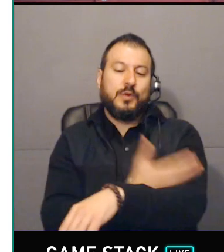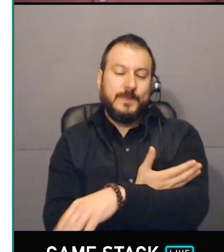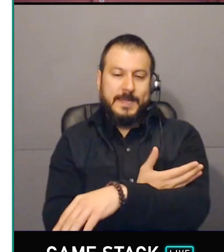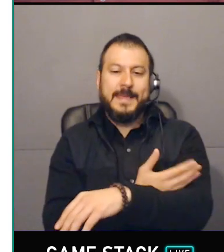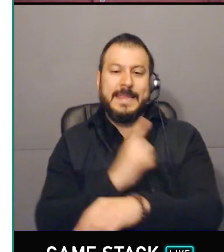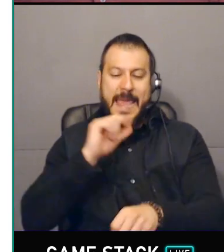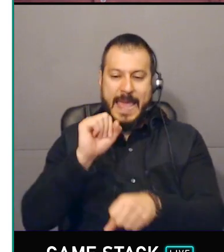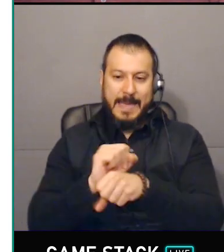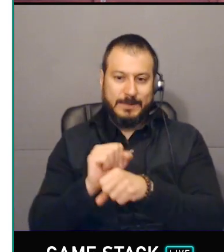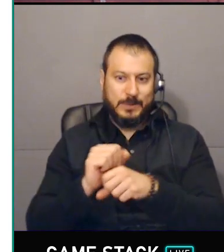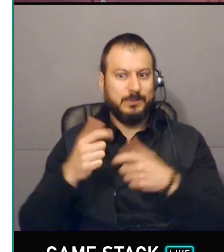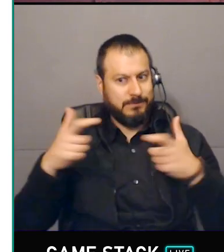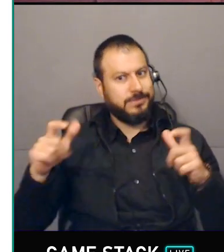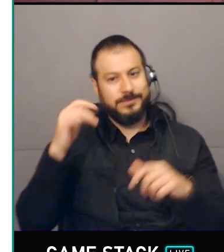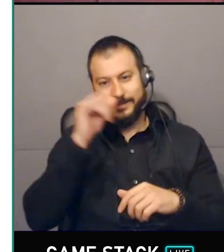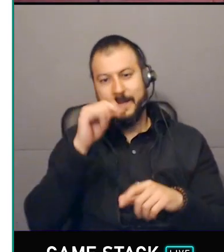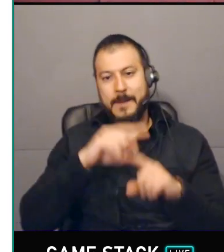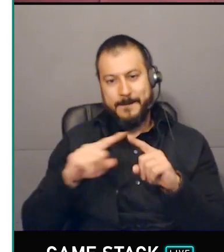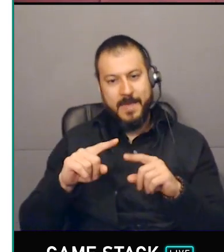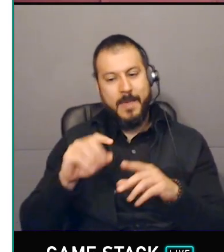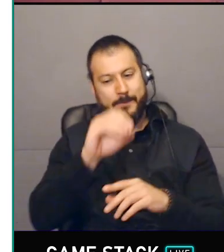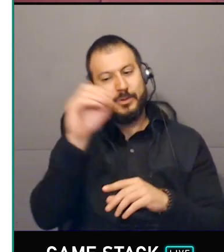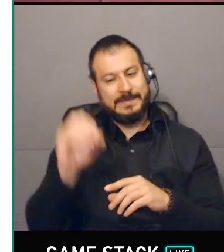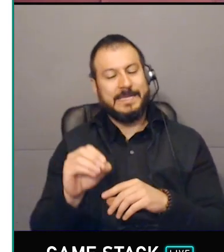absolute magnitude, but also a percentage of the frame time.